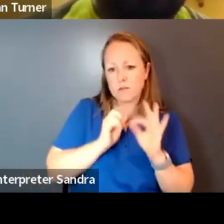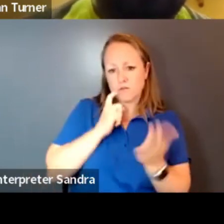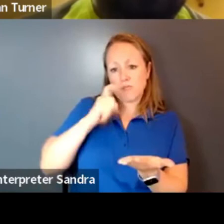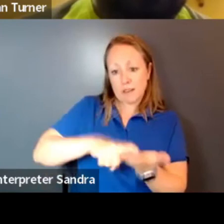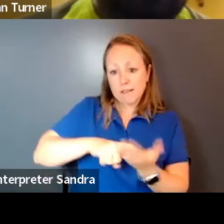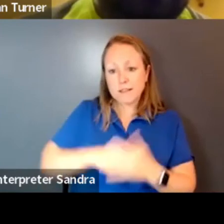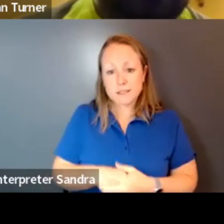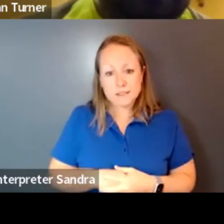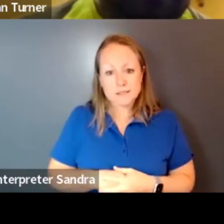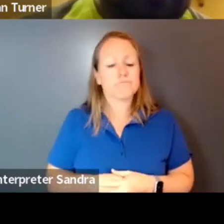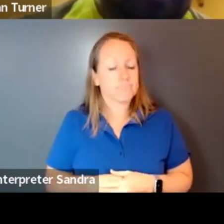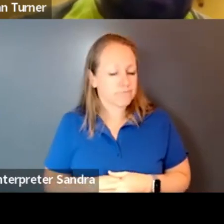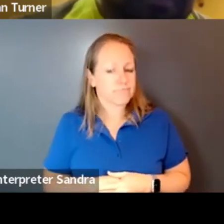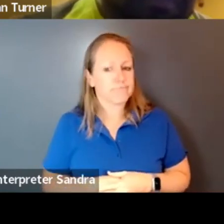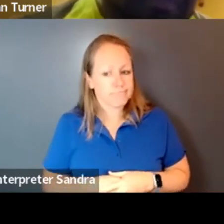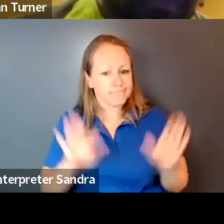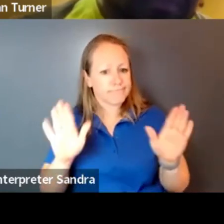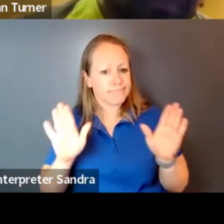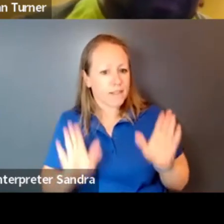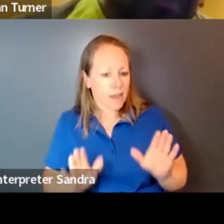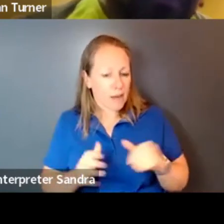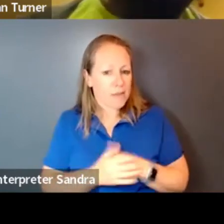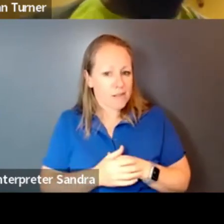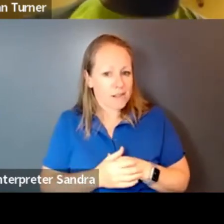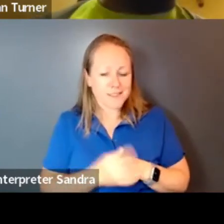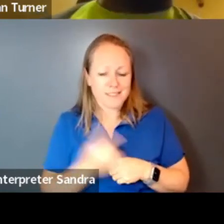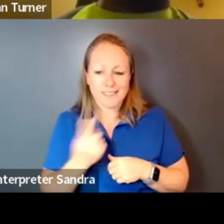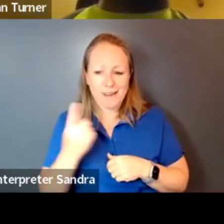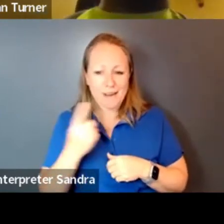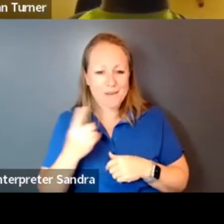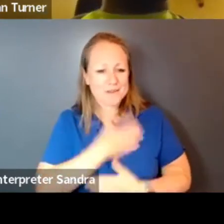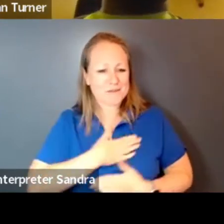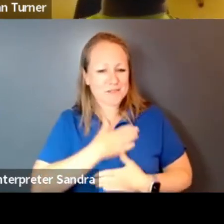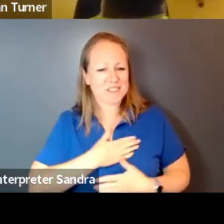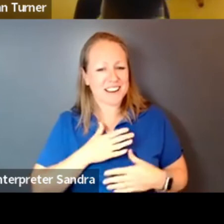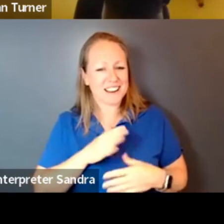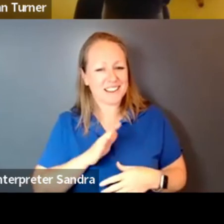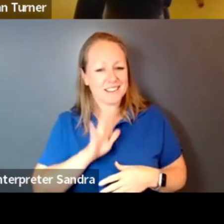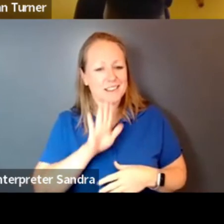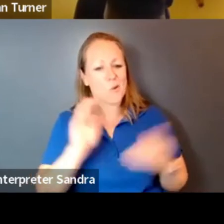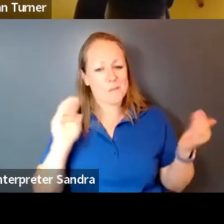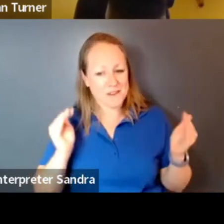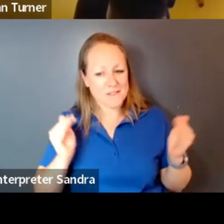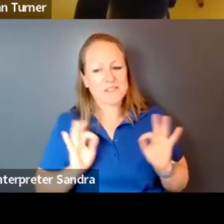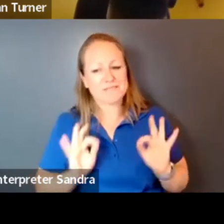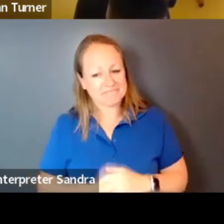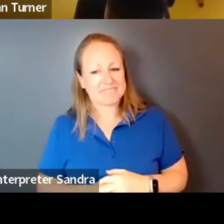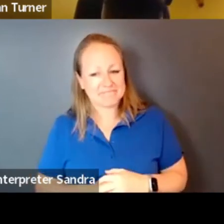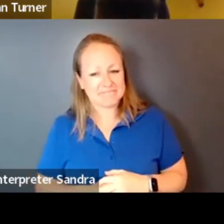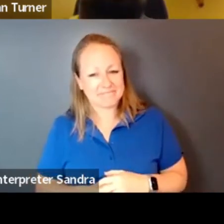Bevin Croft: Fabulous, thank you, Molly. I always appreciate a metaphor, or assembly, or